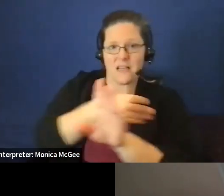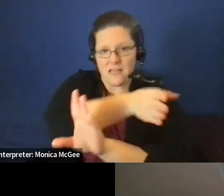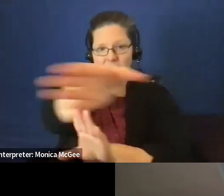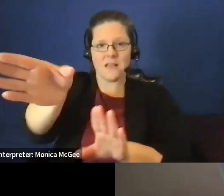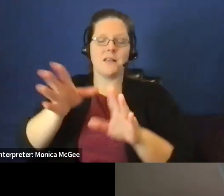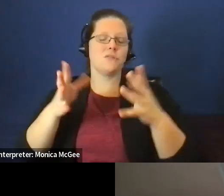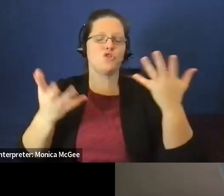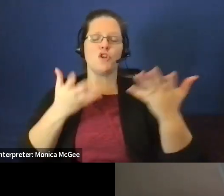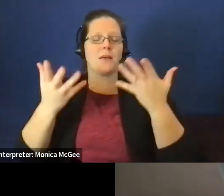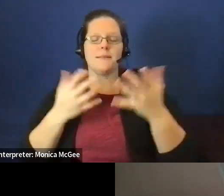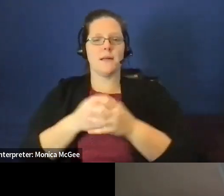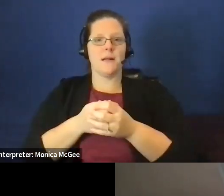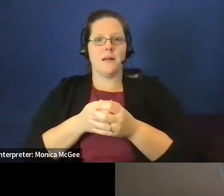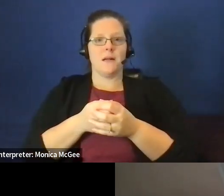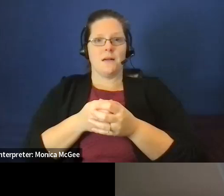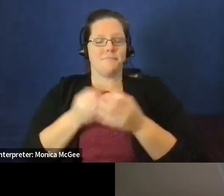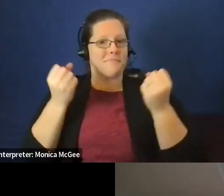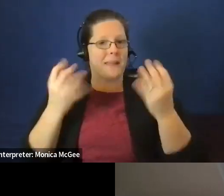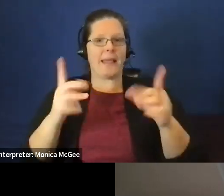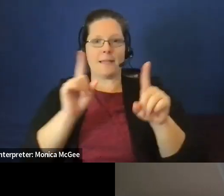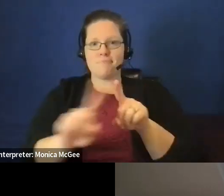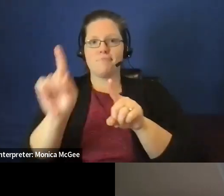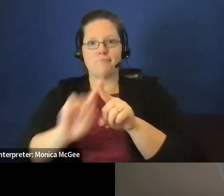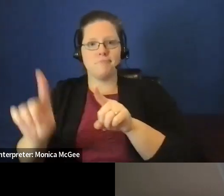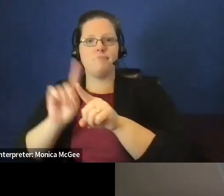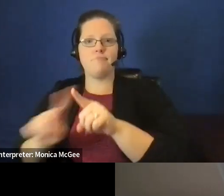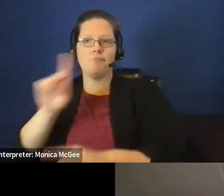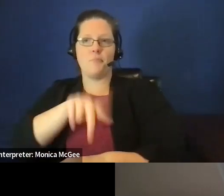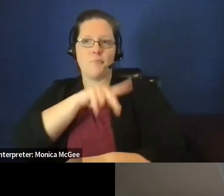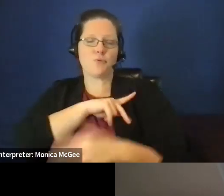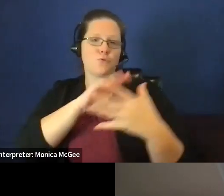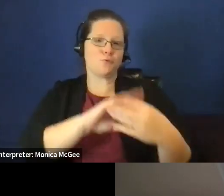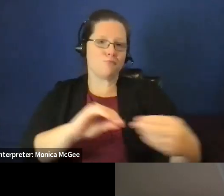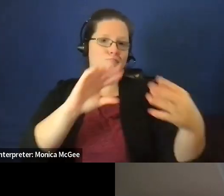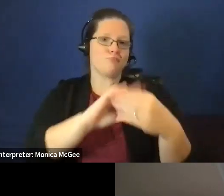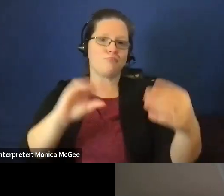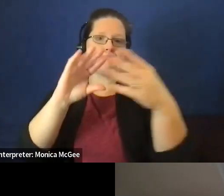especially, I would imagine in a fire, you couldn't traverse wherever